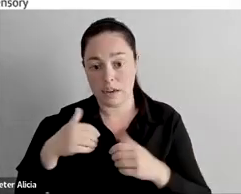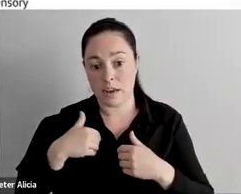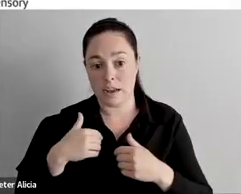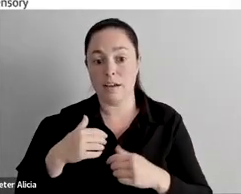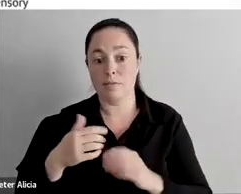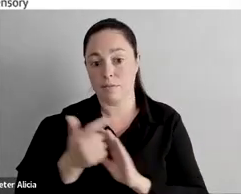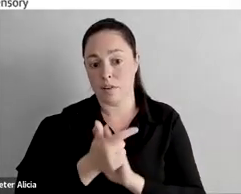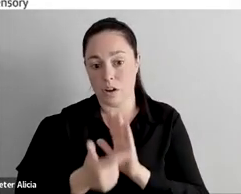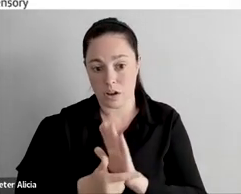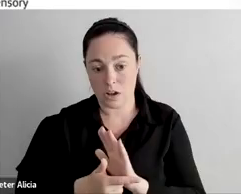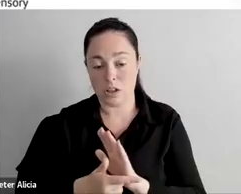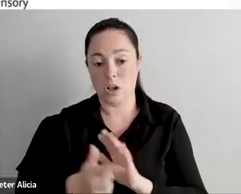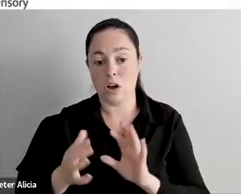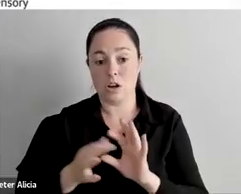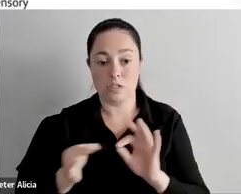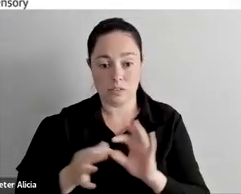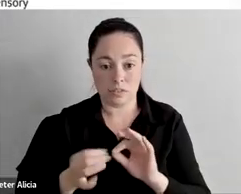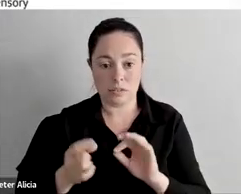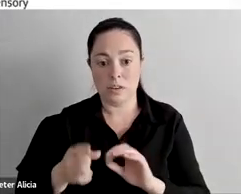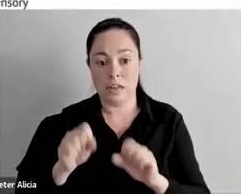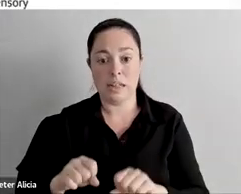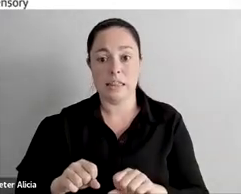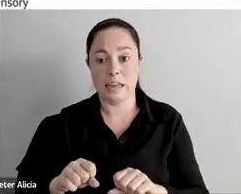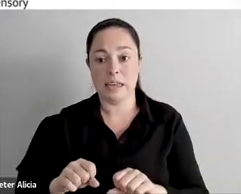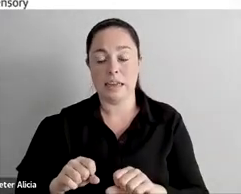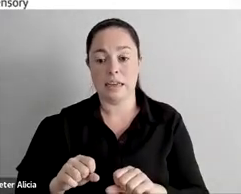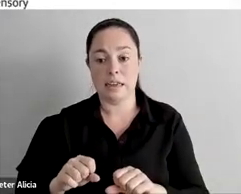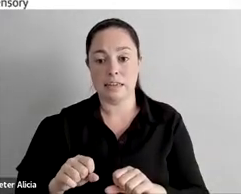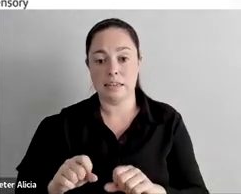books that allows them to explicitly terminate the